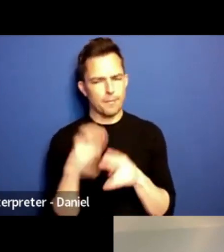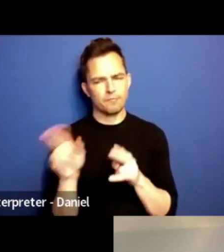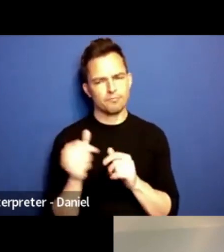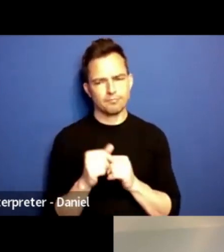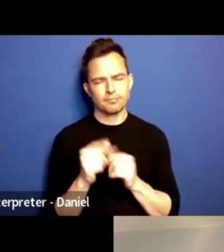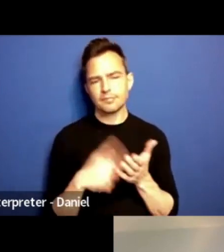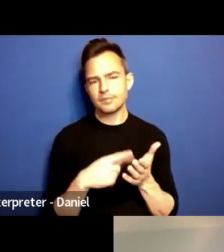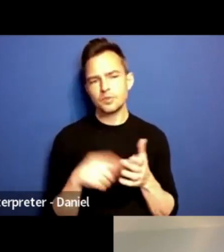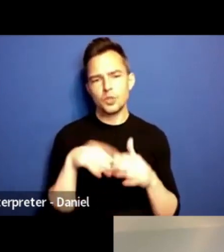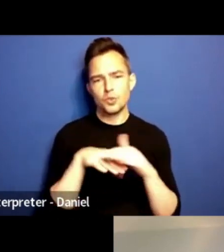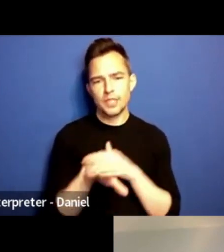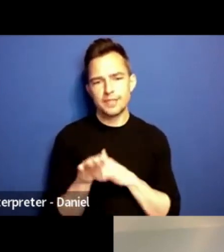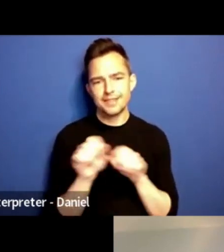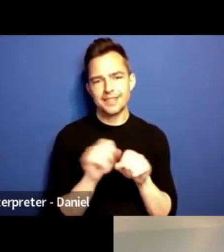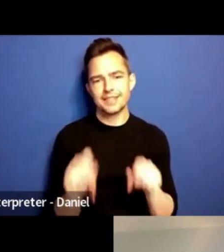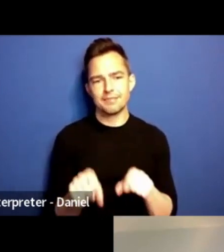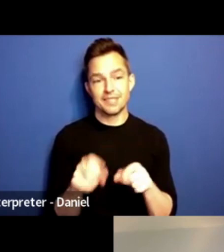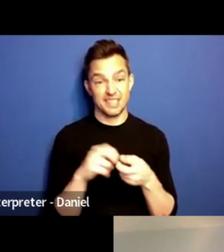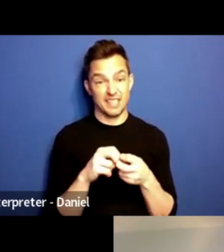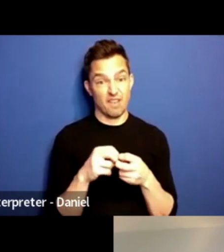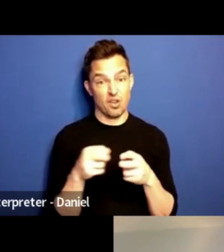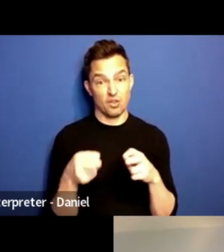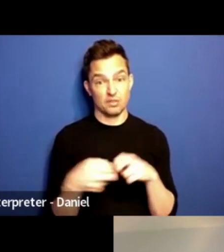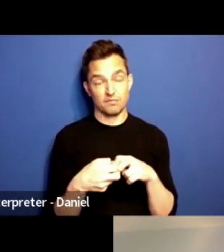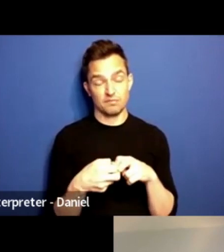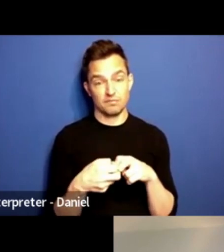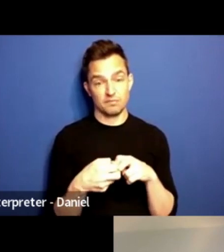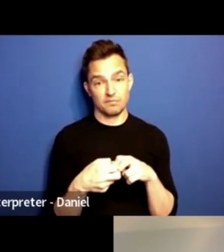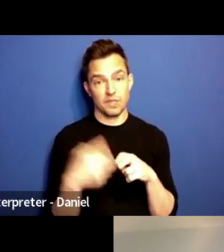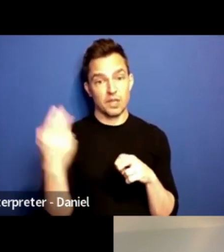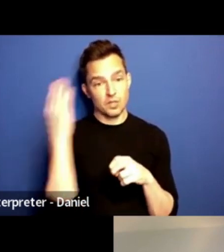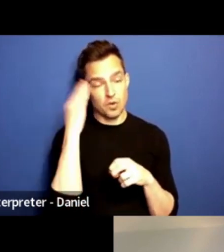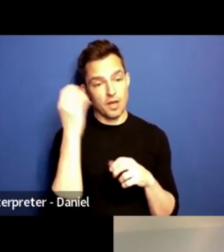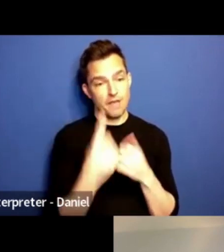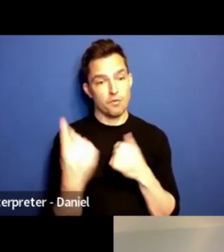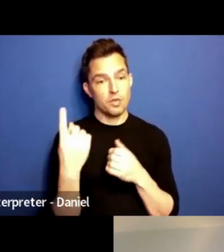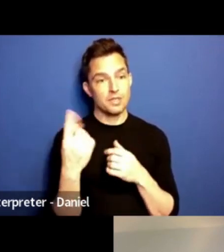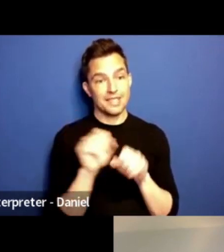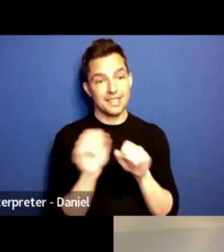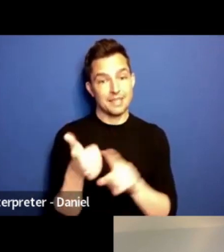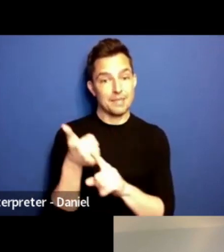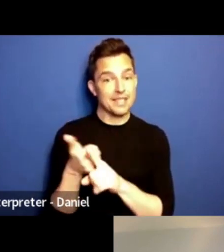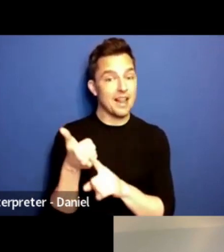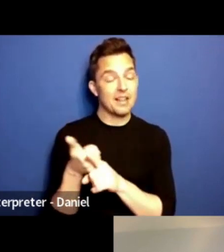they get in, you know, it's difficult, because, you know, everyone united the system itself is like, Oh, look at